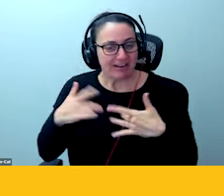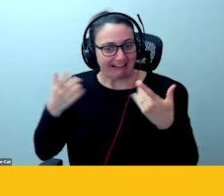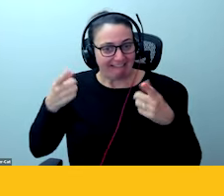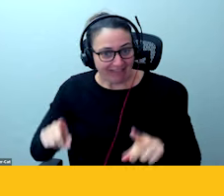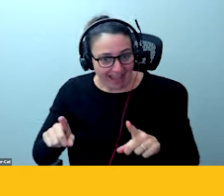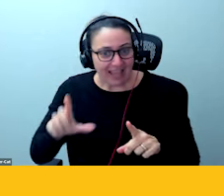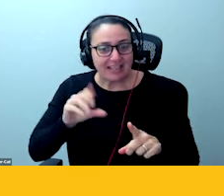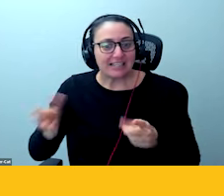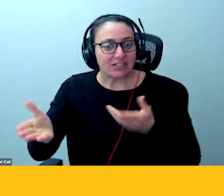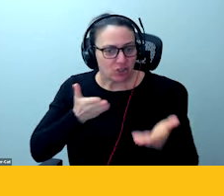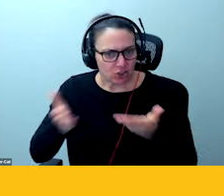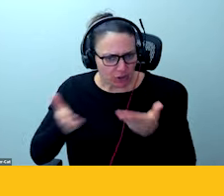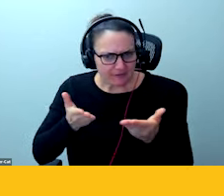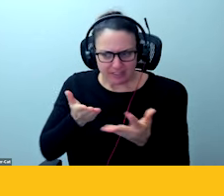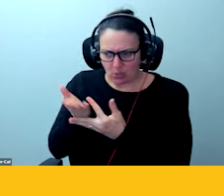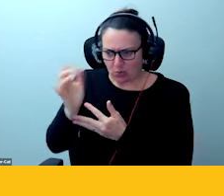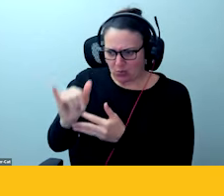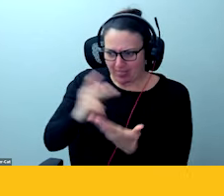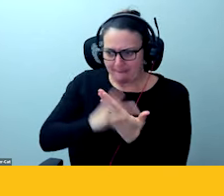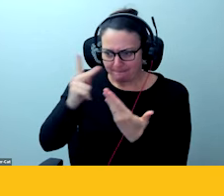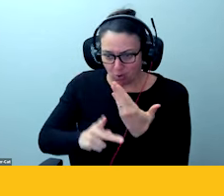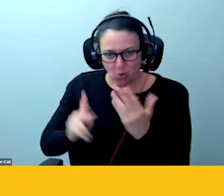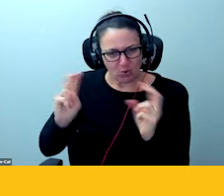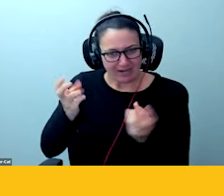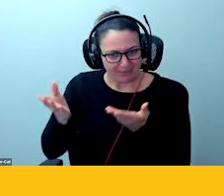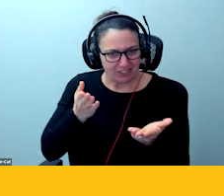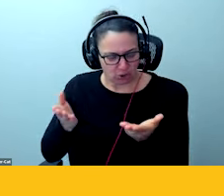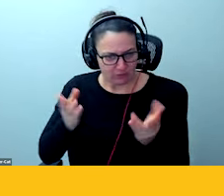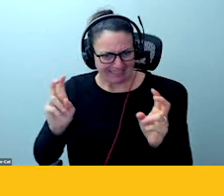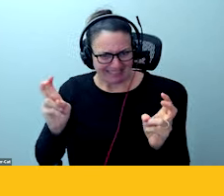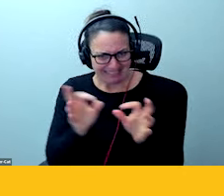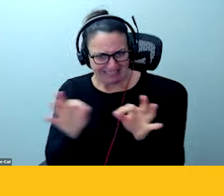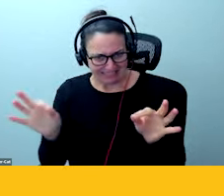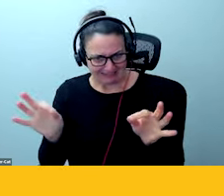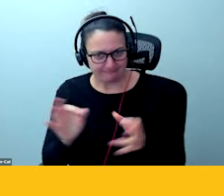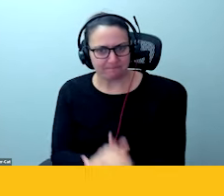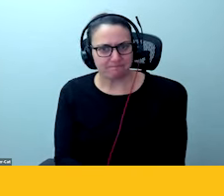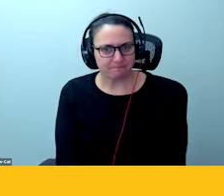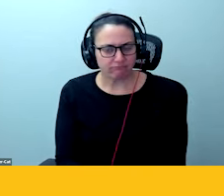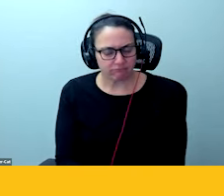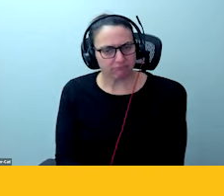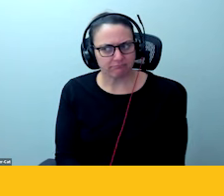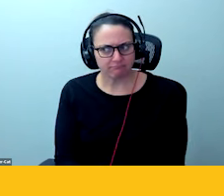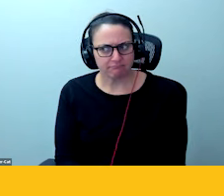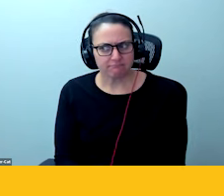and services through that programs and services part. So that's a really kind of powerful definition